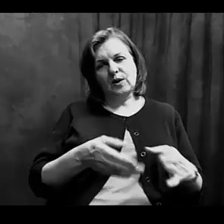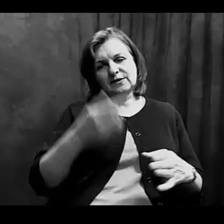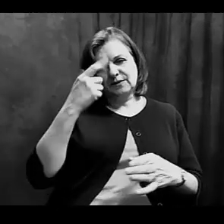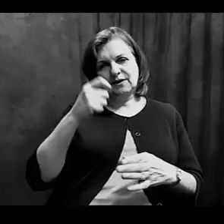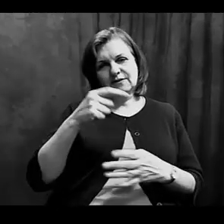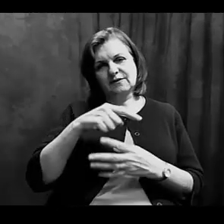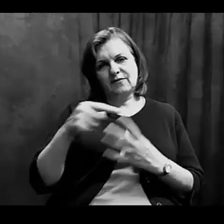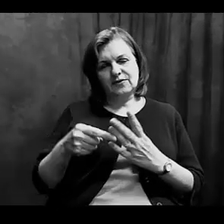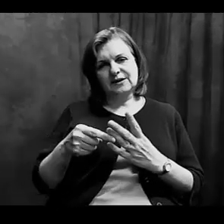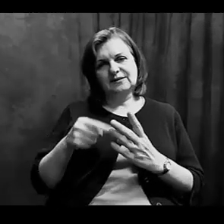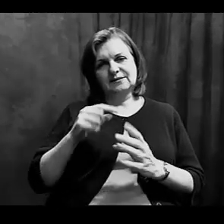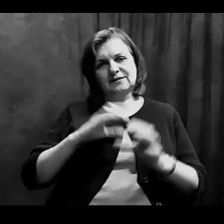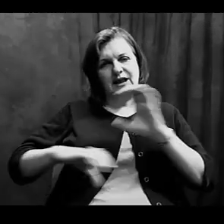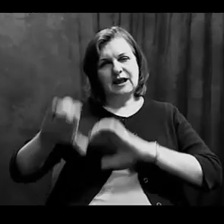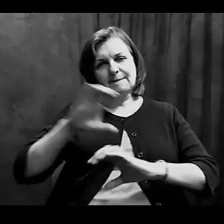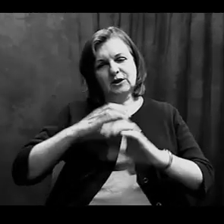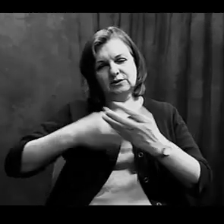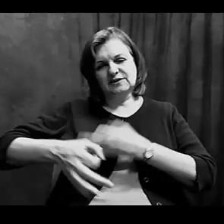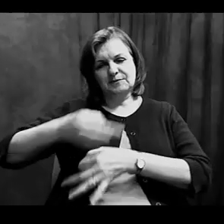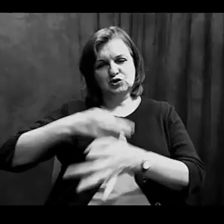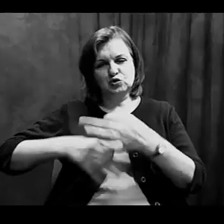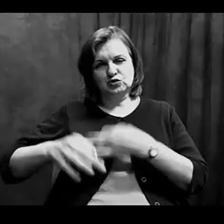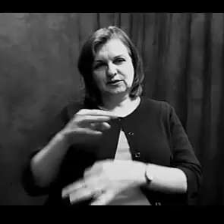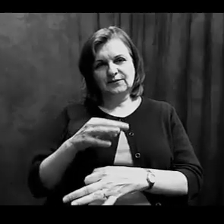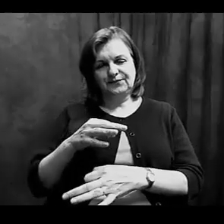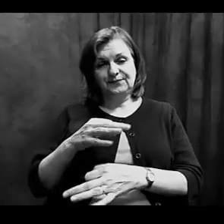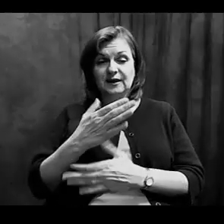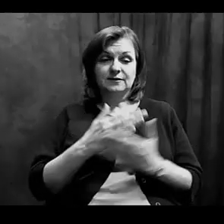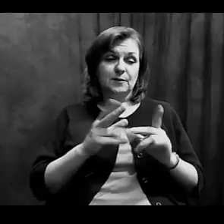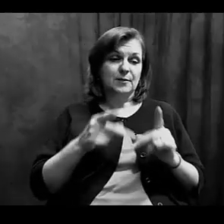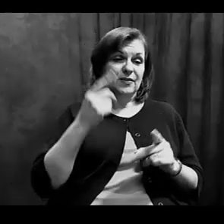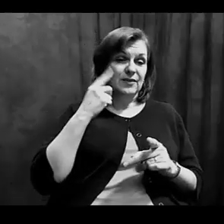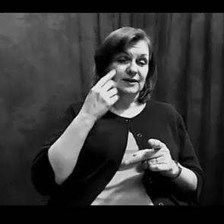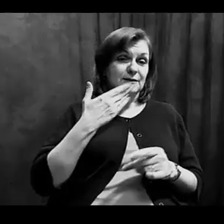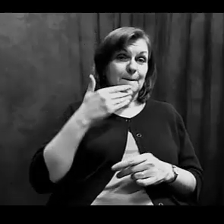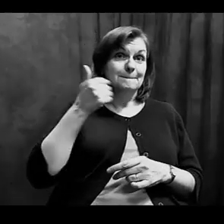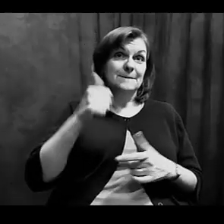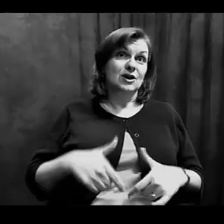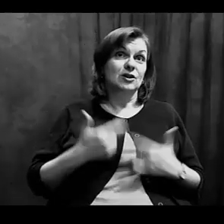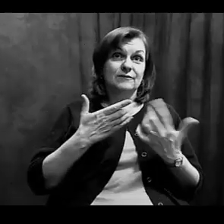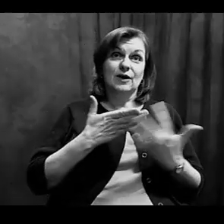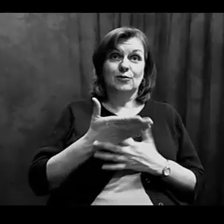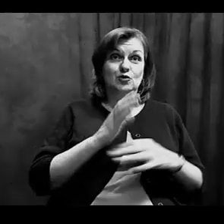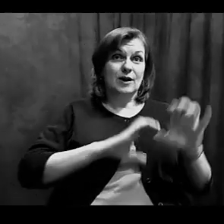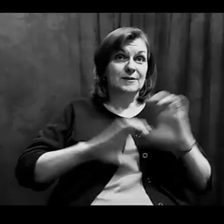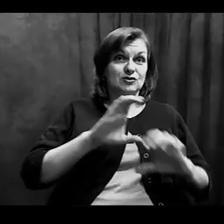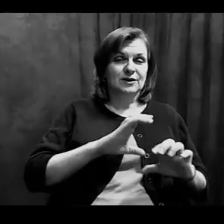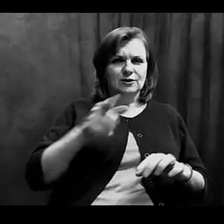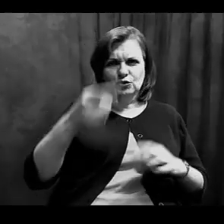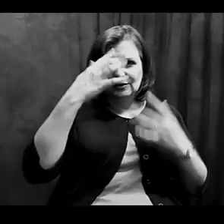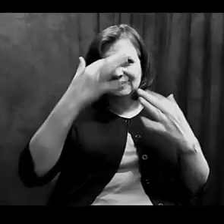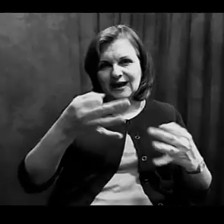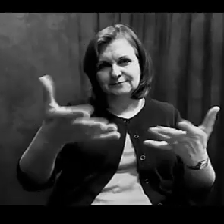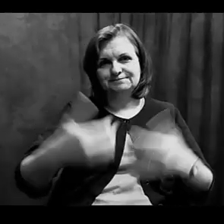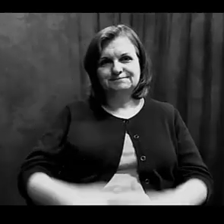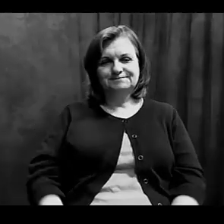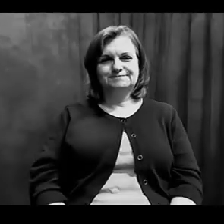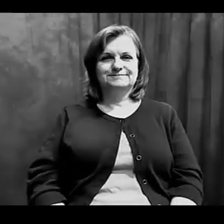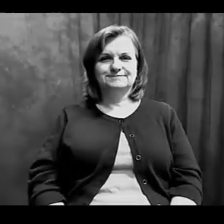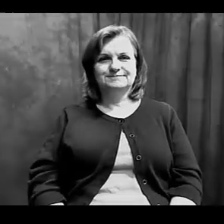dangerous for us in other ways because of these chemicals substitutions some folks just think it's better living through chemistry!!